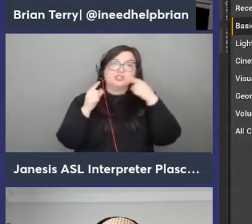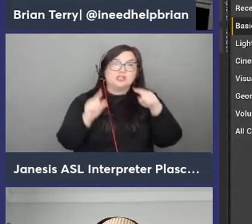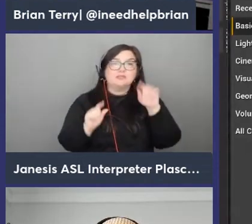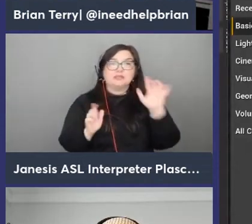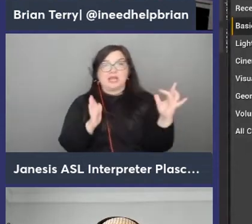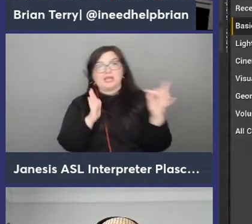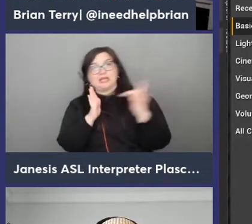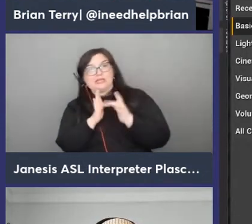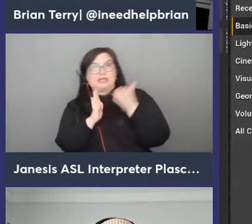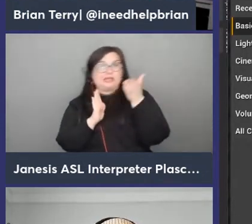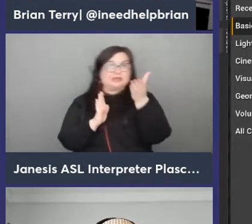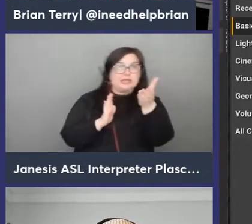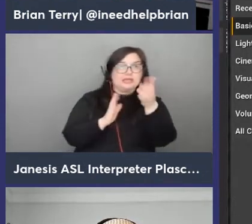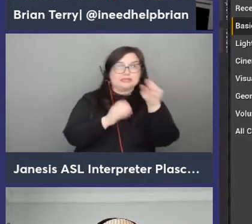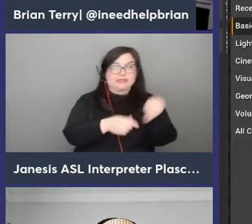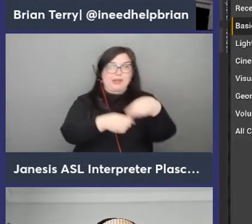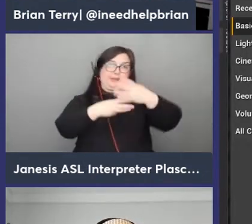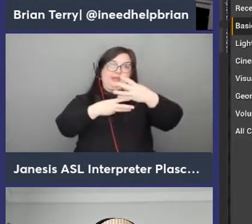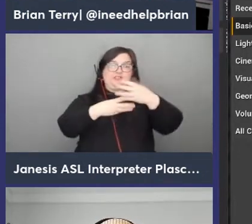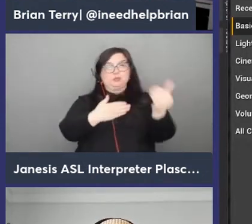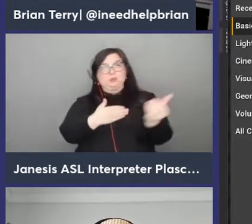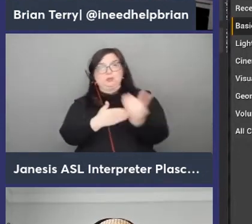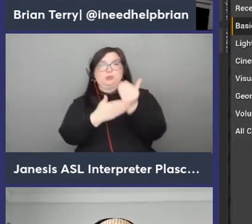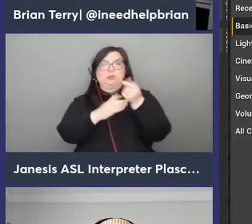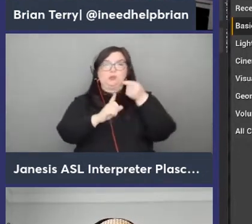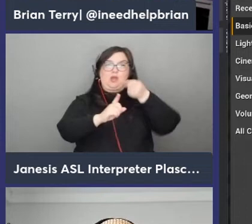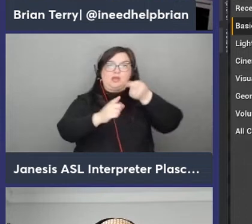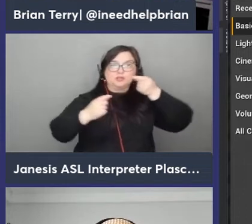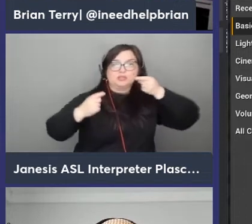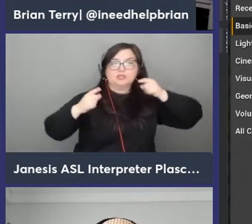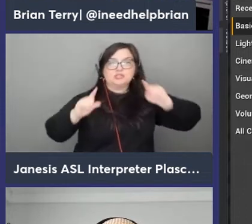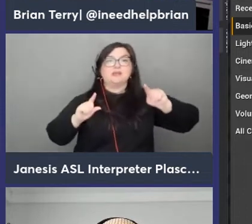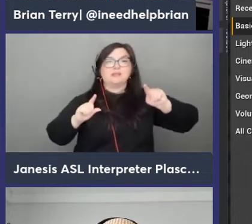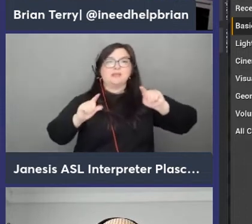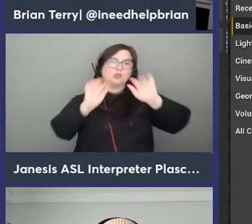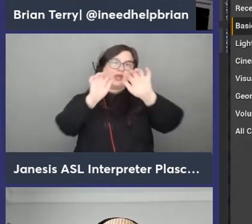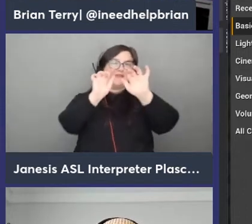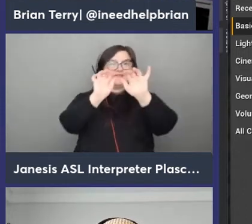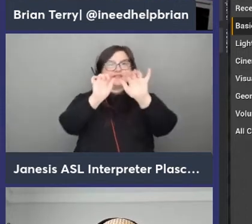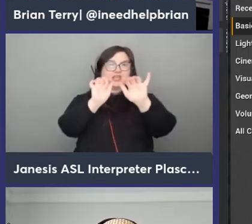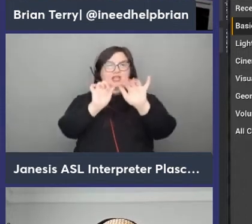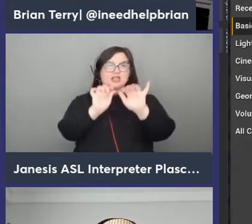Hey, click on this. It comes up with a new achievement and then you can fill in these values in there.